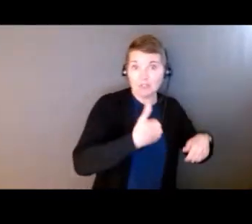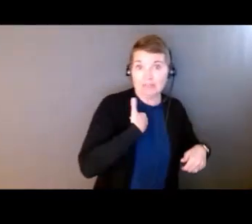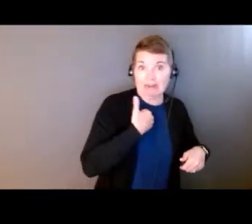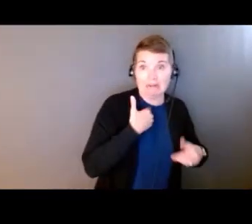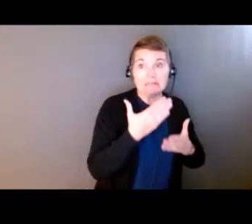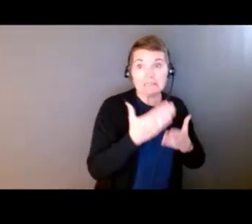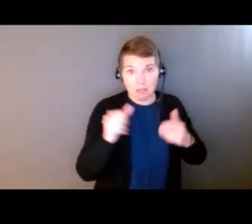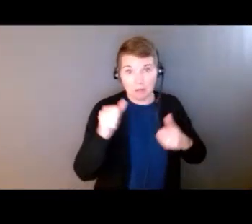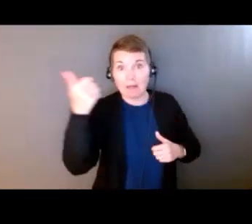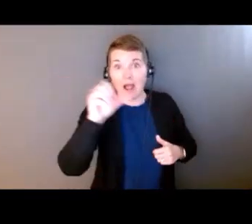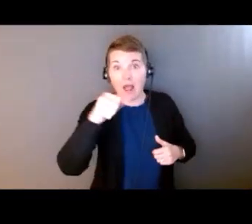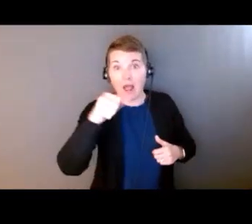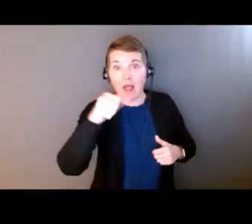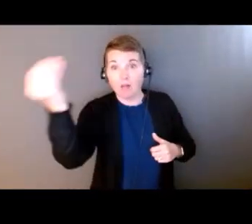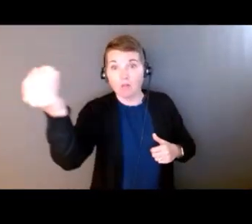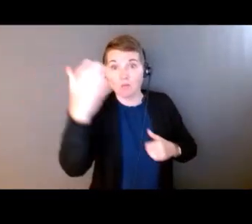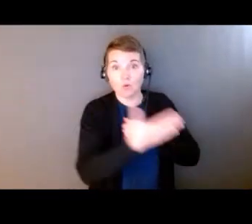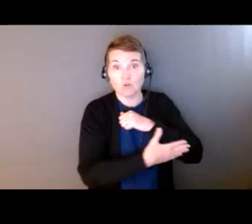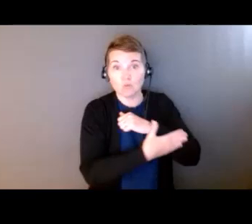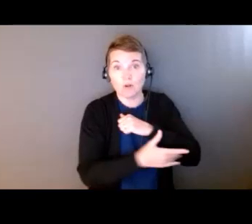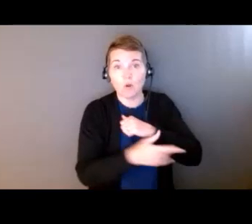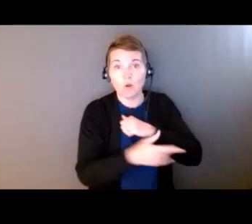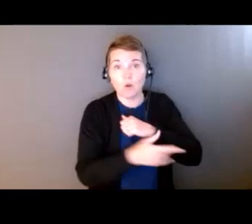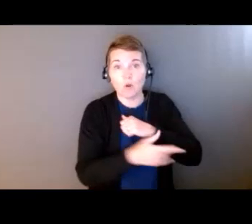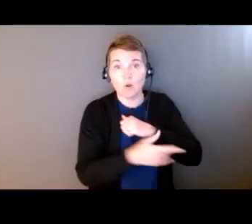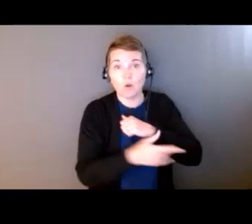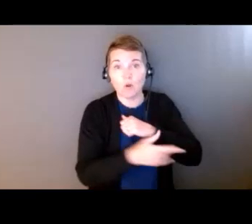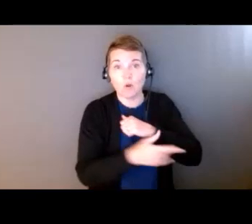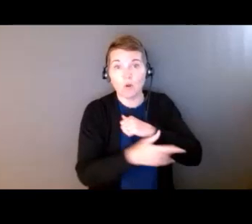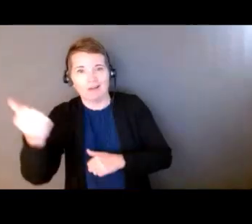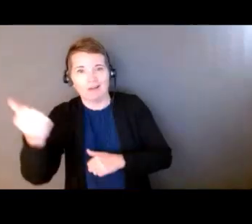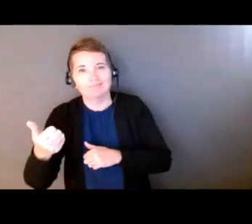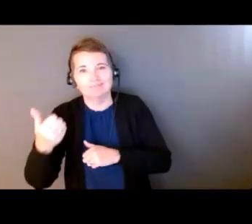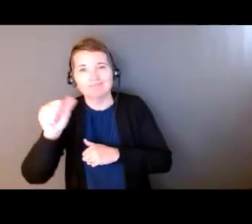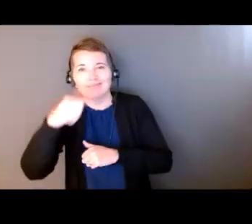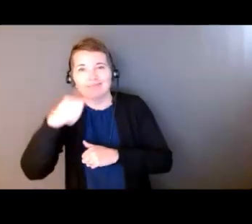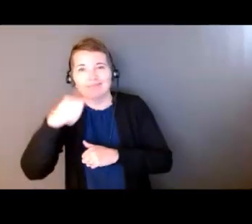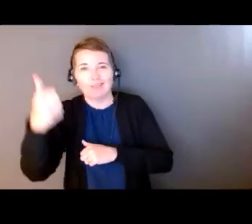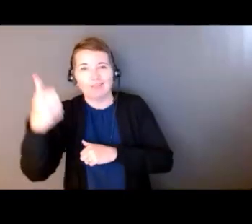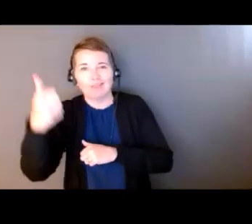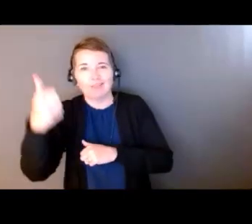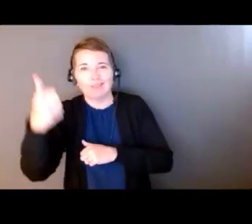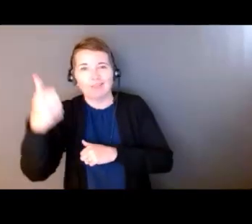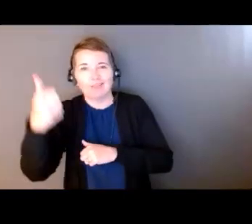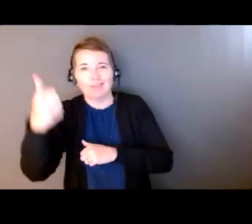So that allows for, of course, the option of mixed tours with multiple legs where an